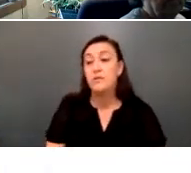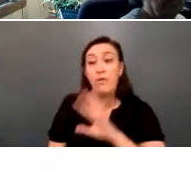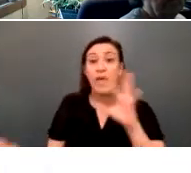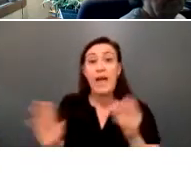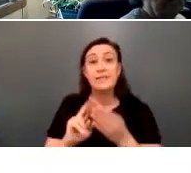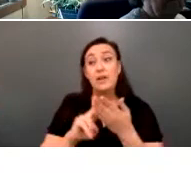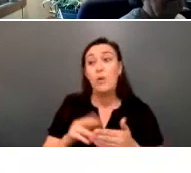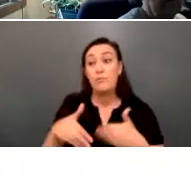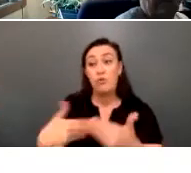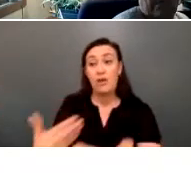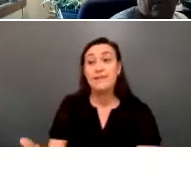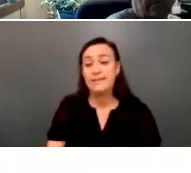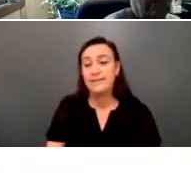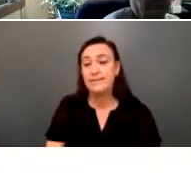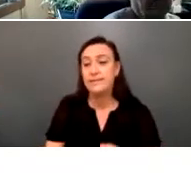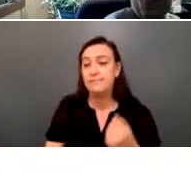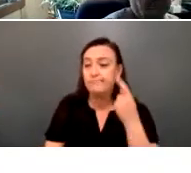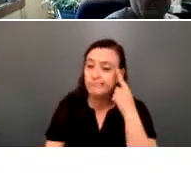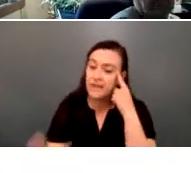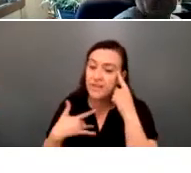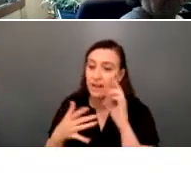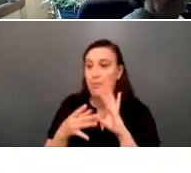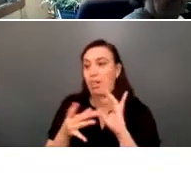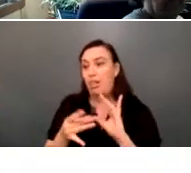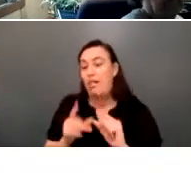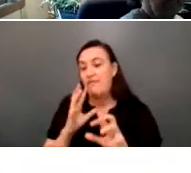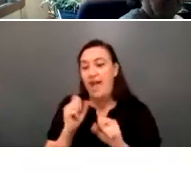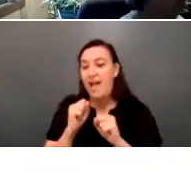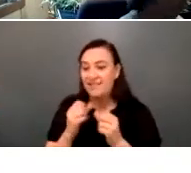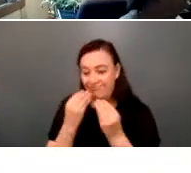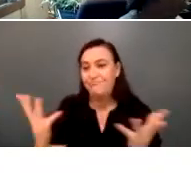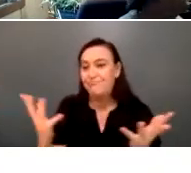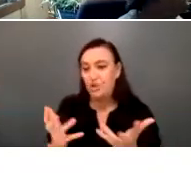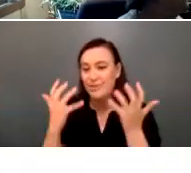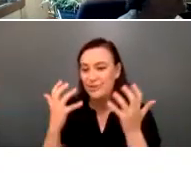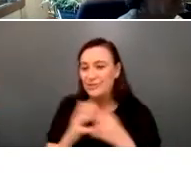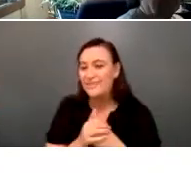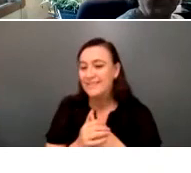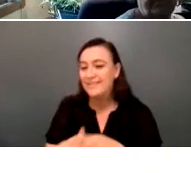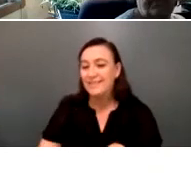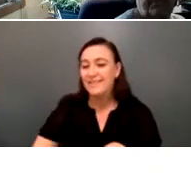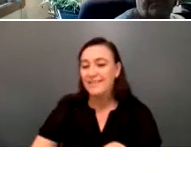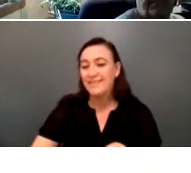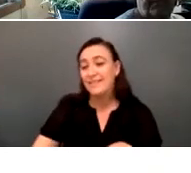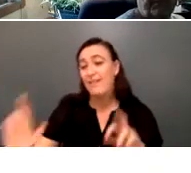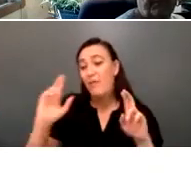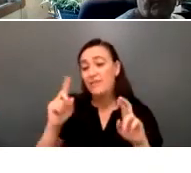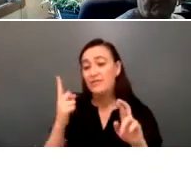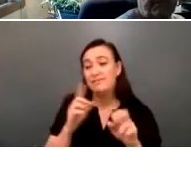I'm trying to think about you. I feel like I talked really fast and lot. Hopefully this gave you a high